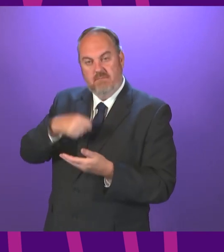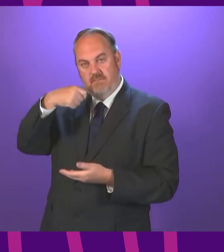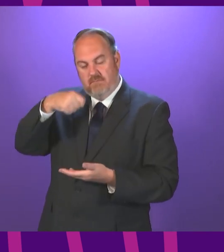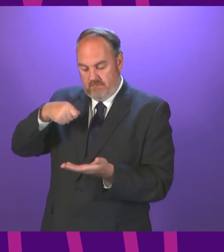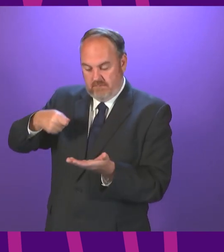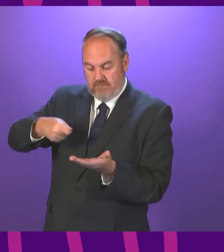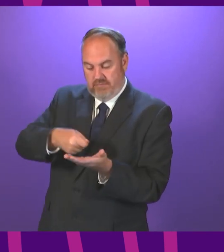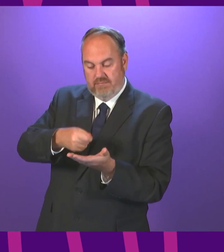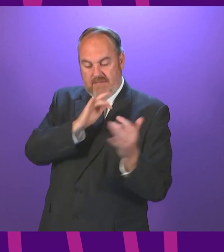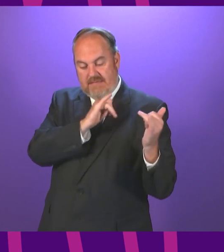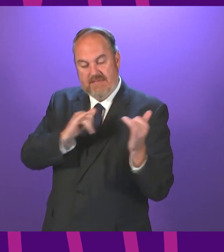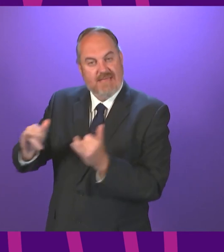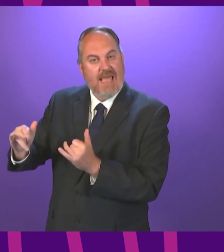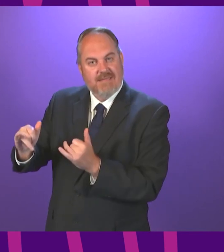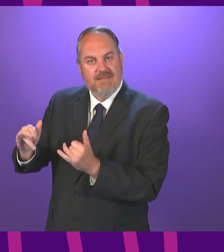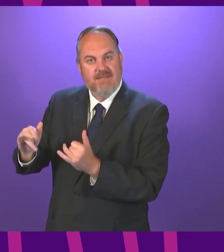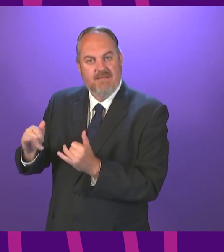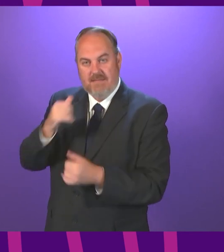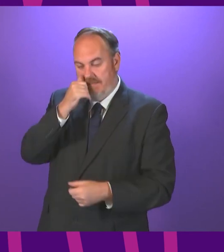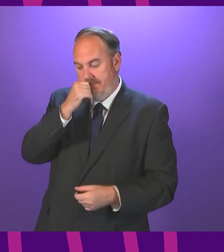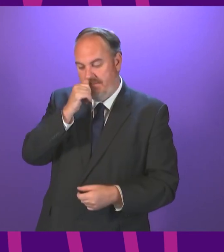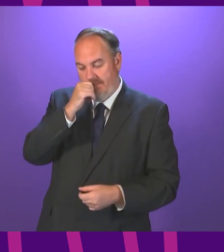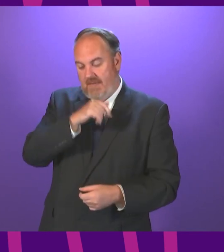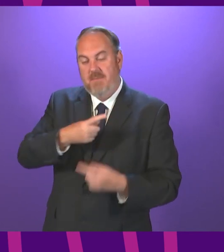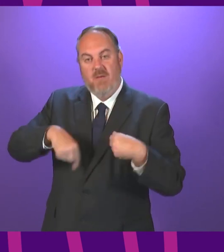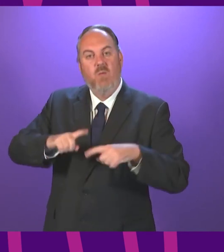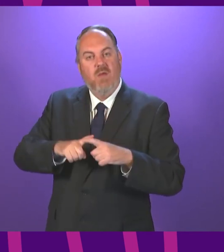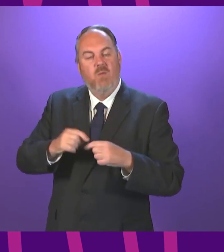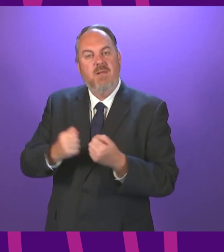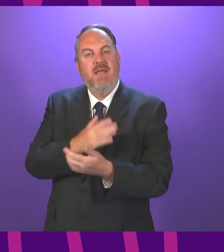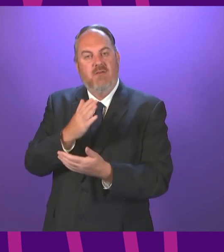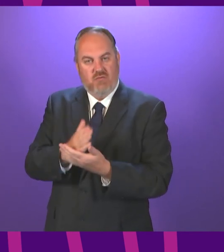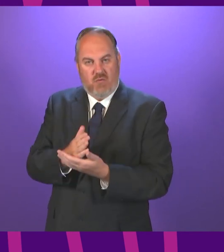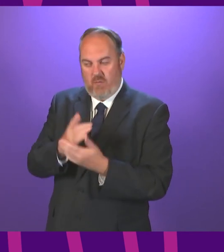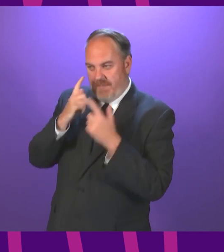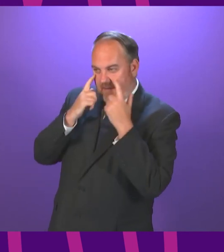will continue to take a precautionary approach to inclusion of countries on the amber list and